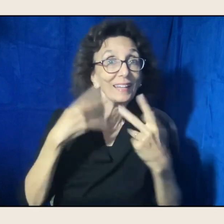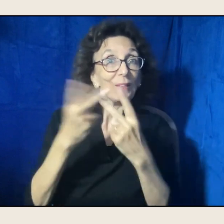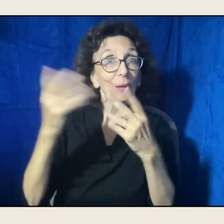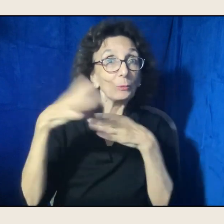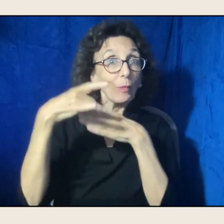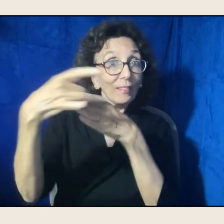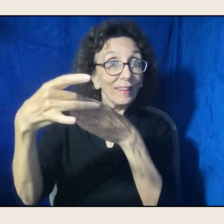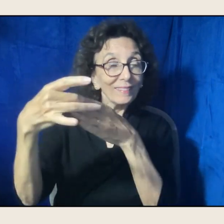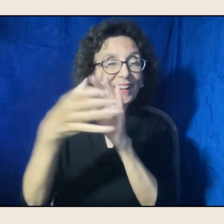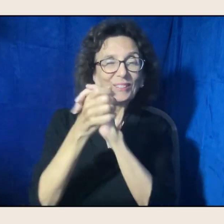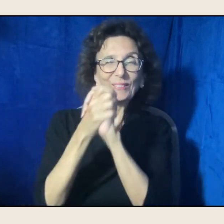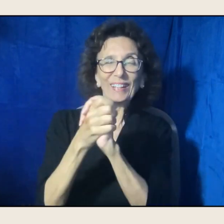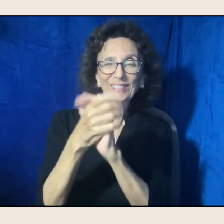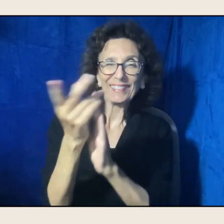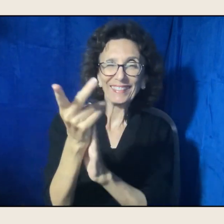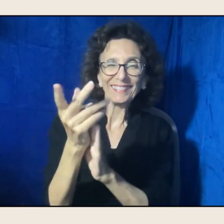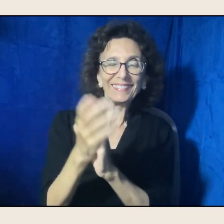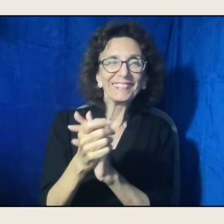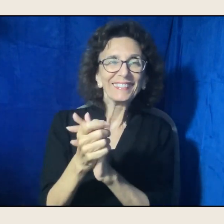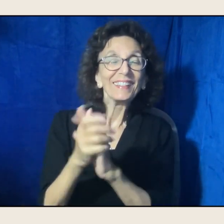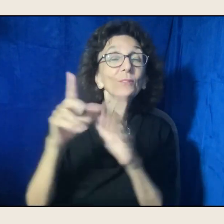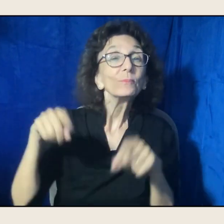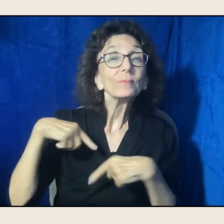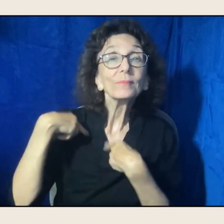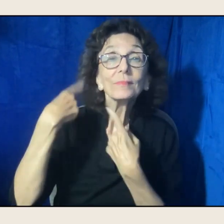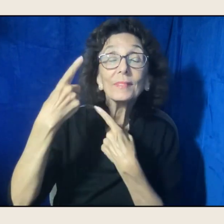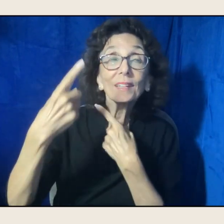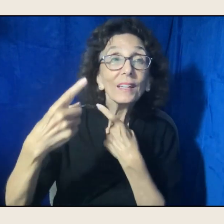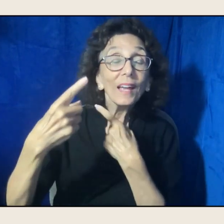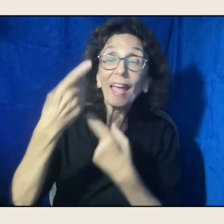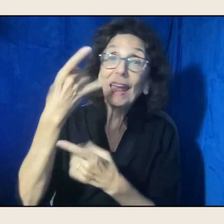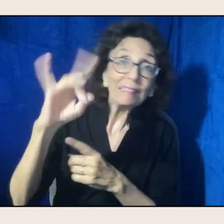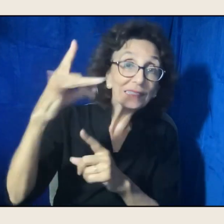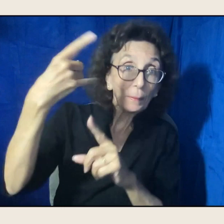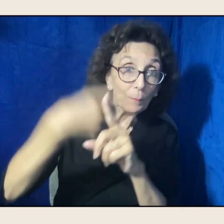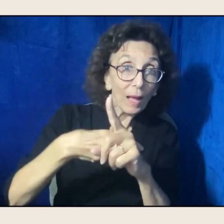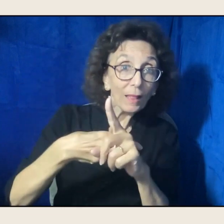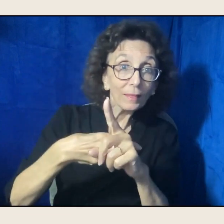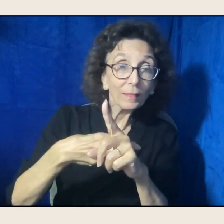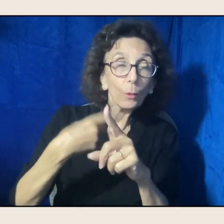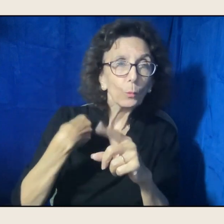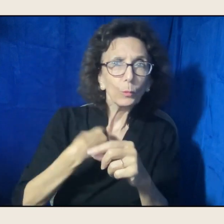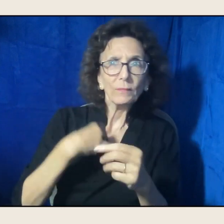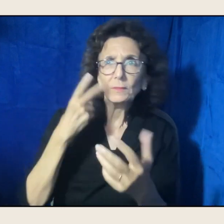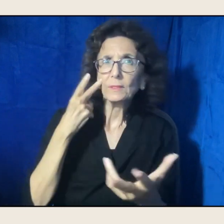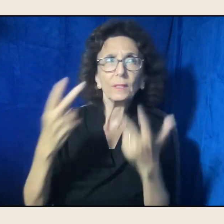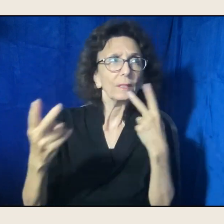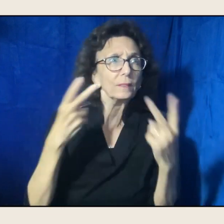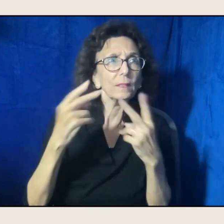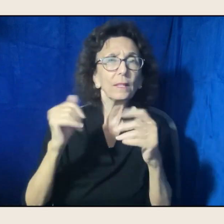Throughout the past year and a half, we have all experienced the interconnected and ongoing emergencies of climate change,